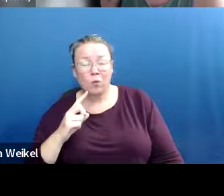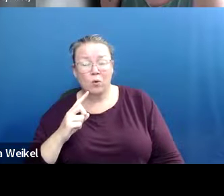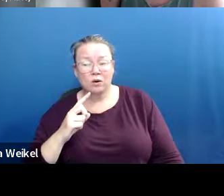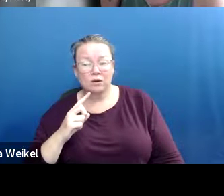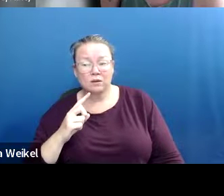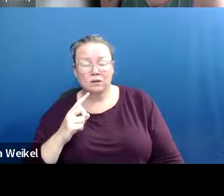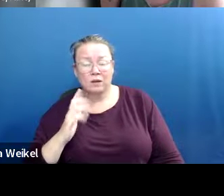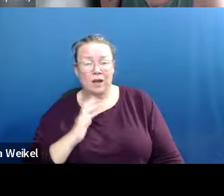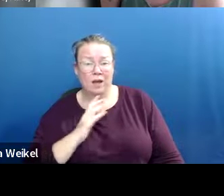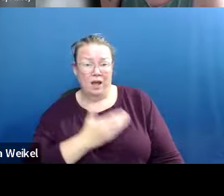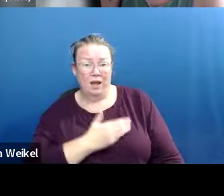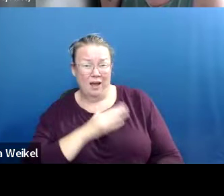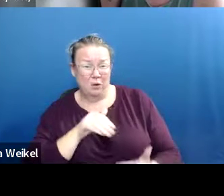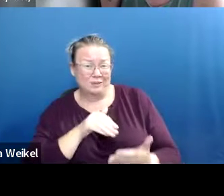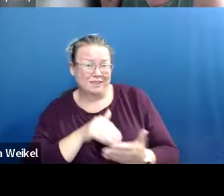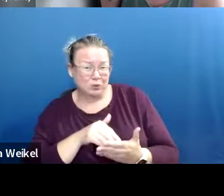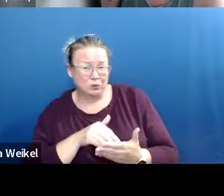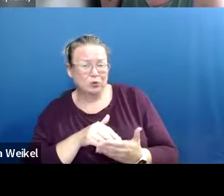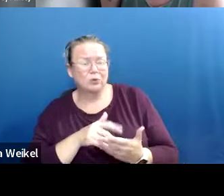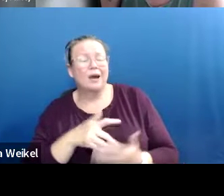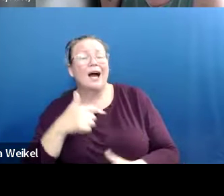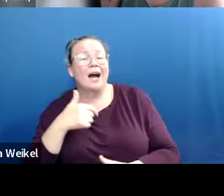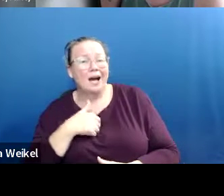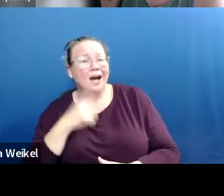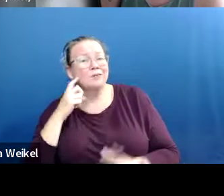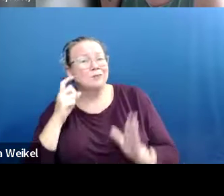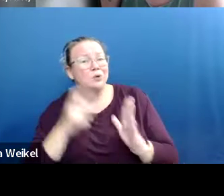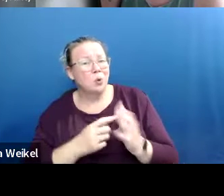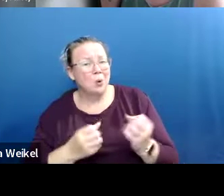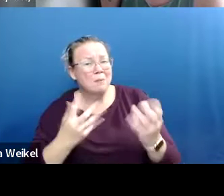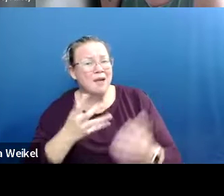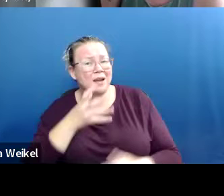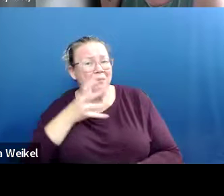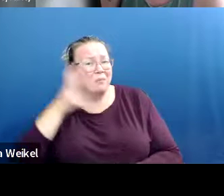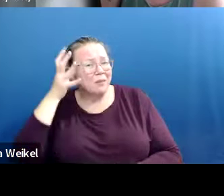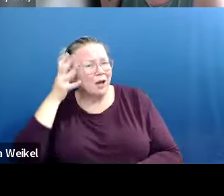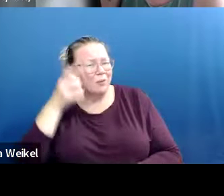Kayla Robertson: our center. I have noticed that a lot of the parents just don't